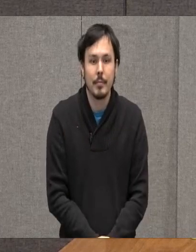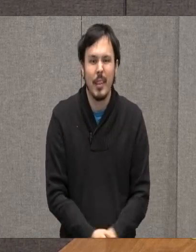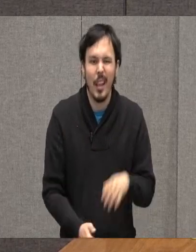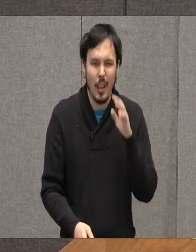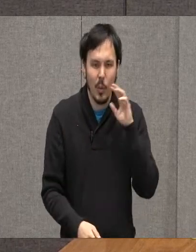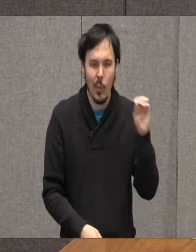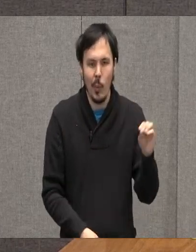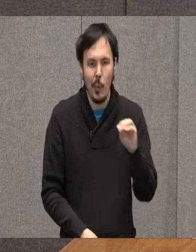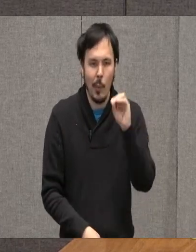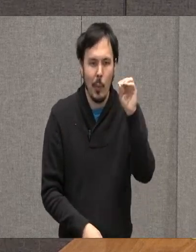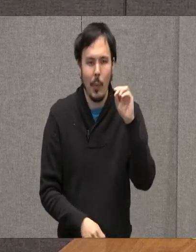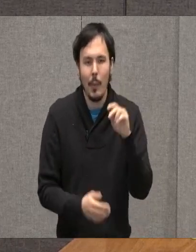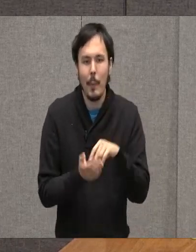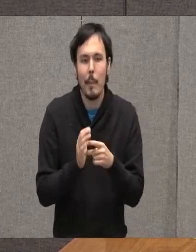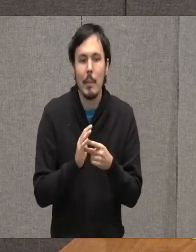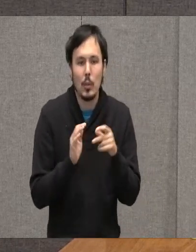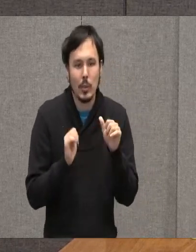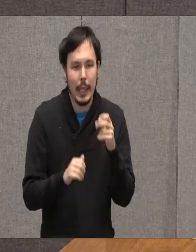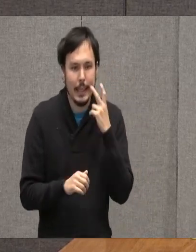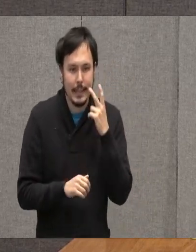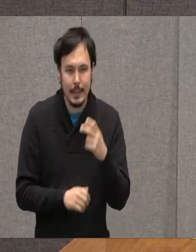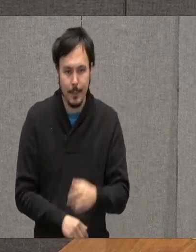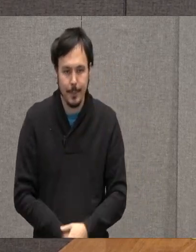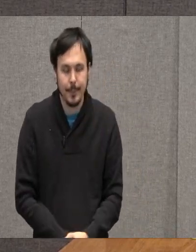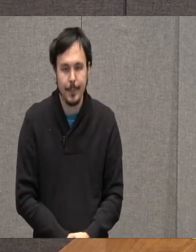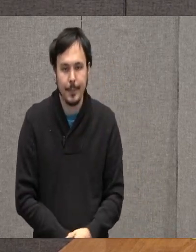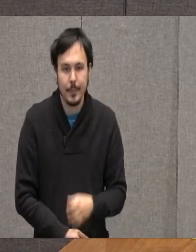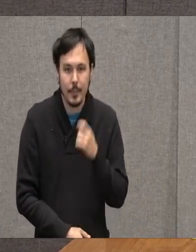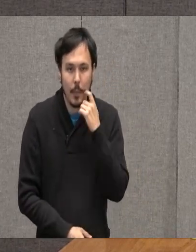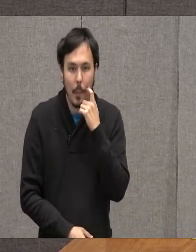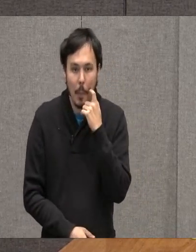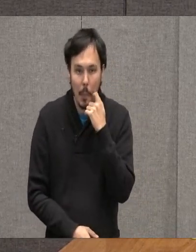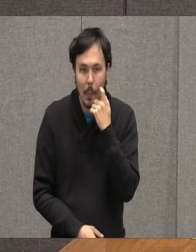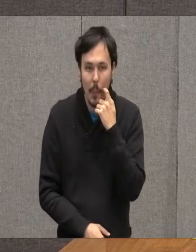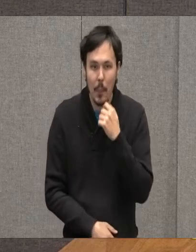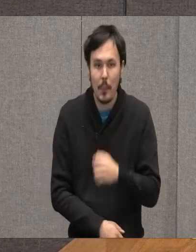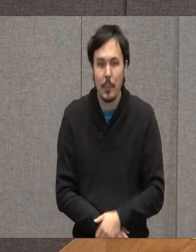so that you can see it and I have room to do it.